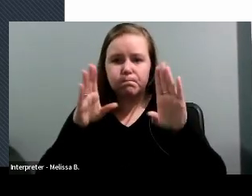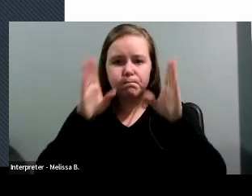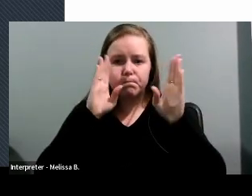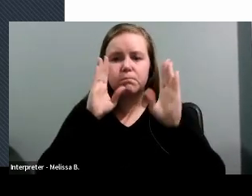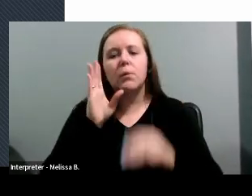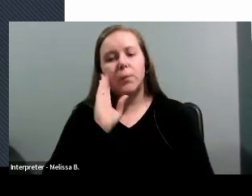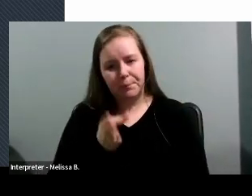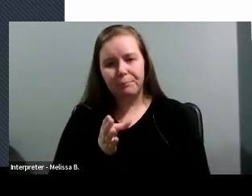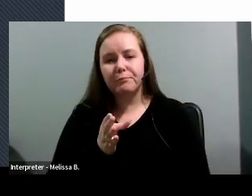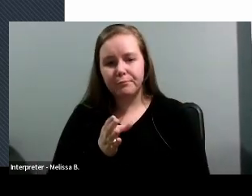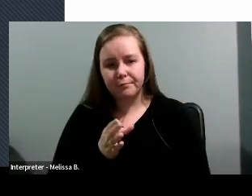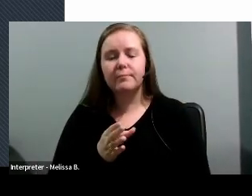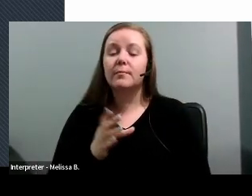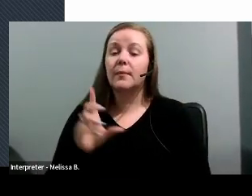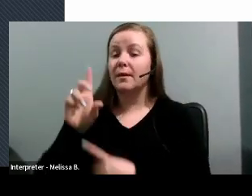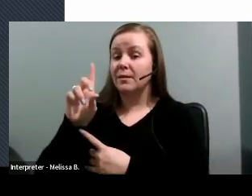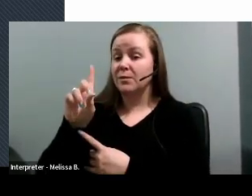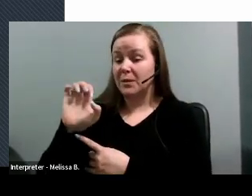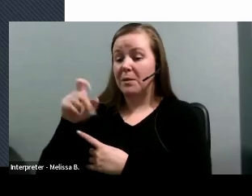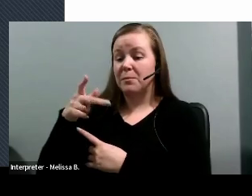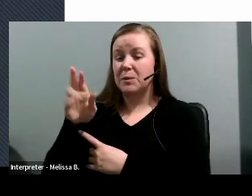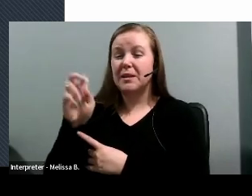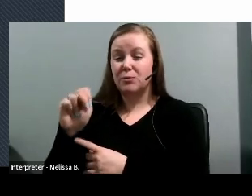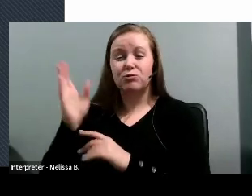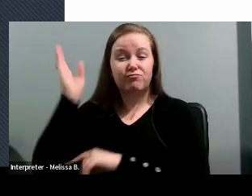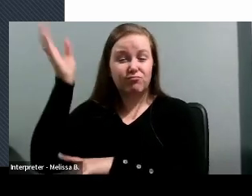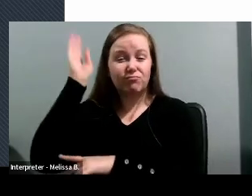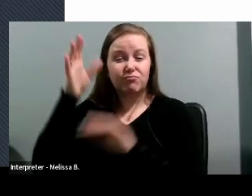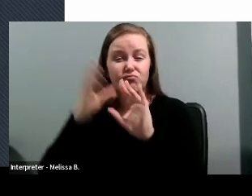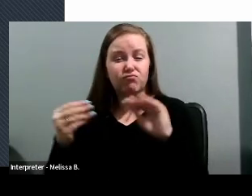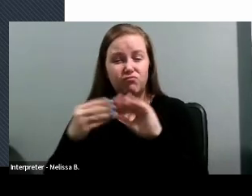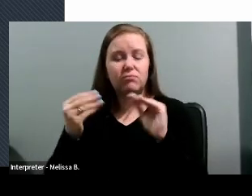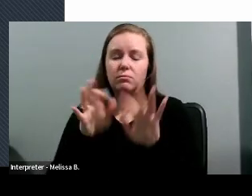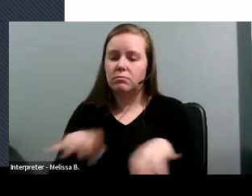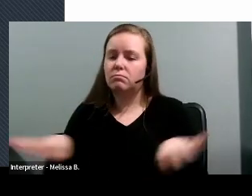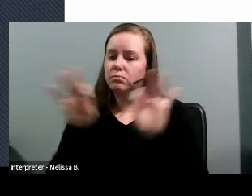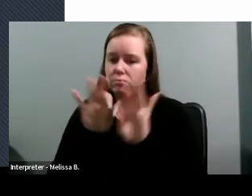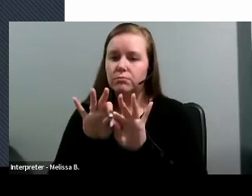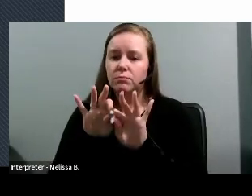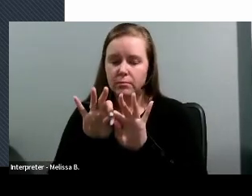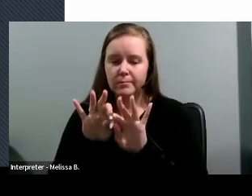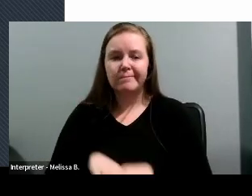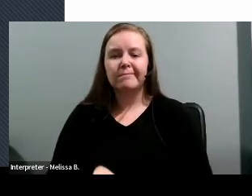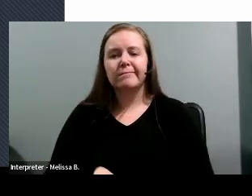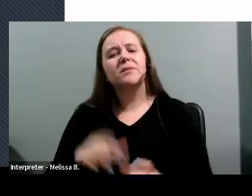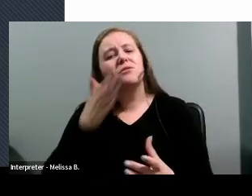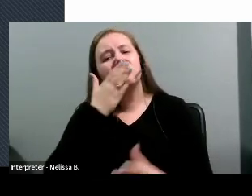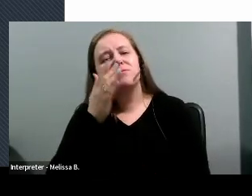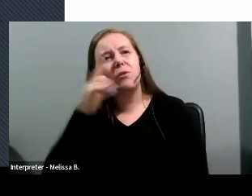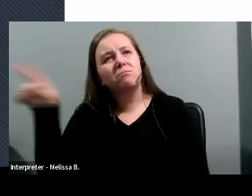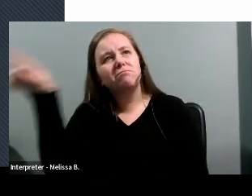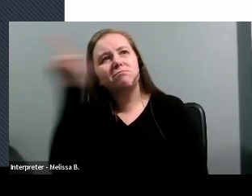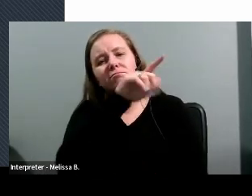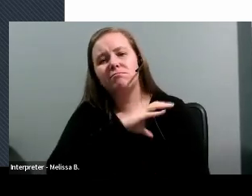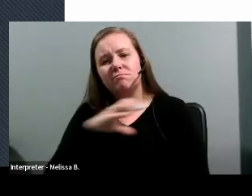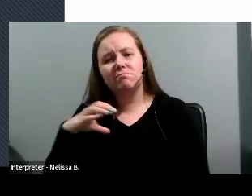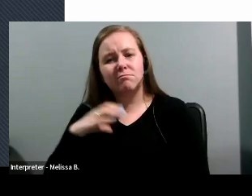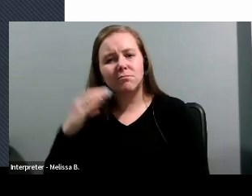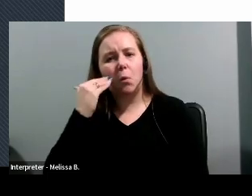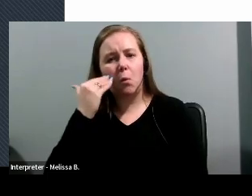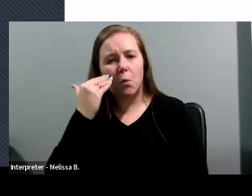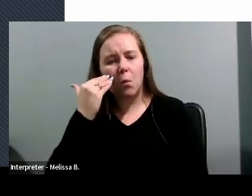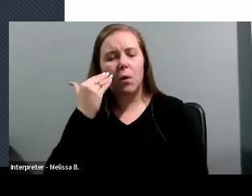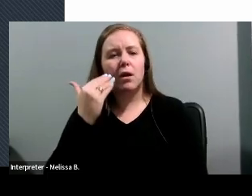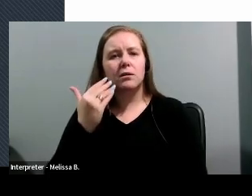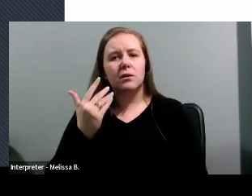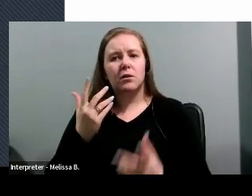Shannon Spencer (she/her): that's why deputations are such a really great tool. And it's also a good way for them to know, you know, what the committee and what the city wants.